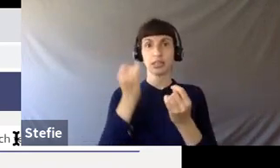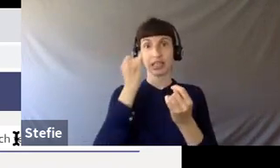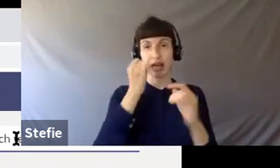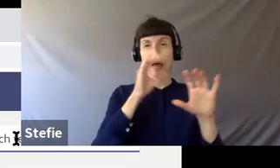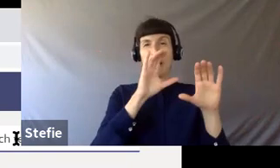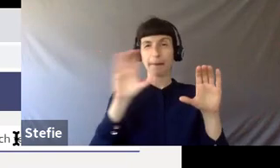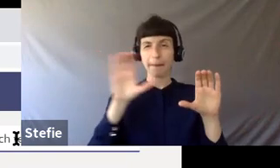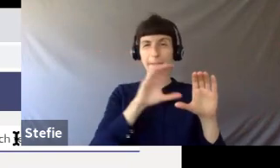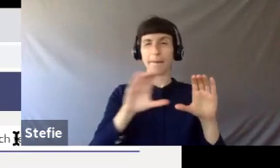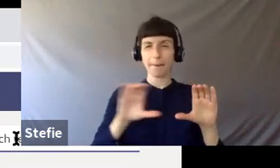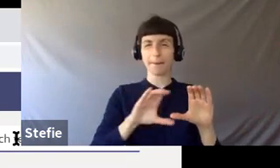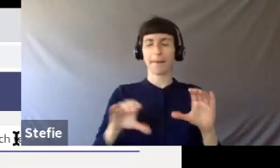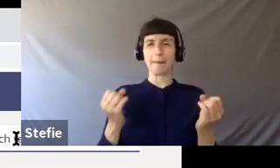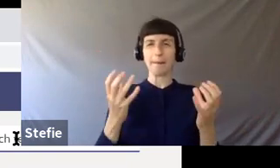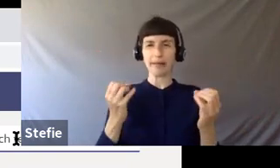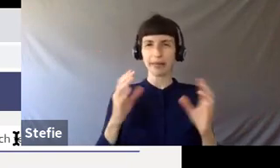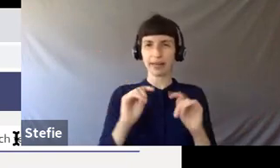and I'm going to dismiss this for today.